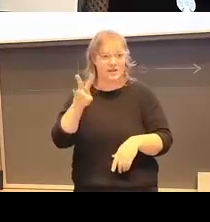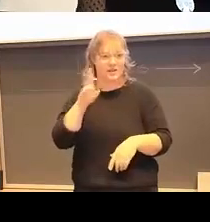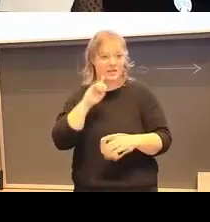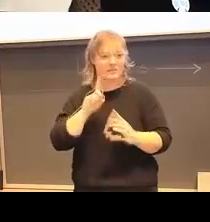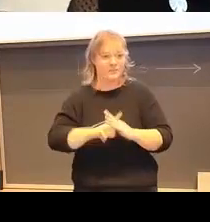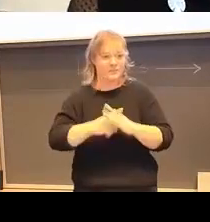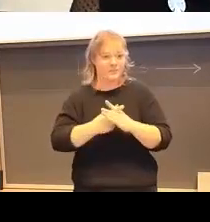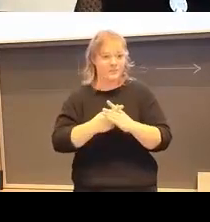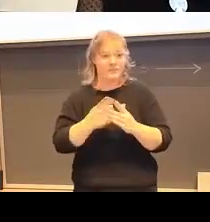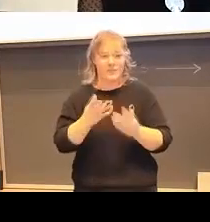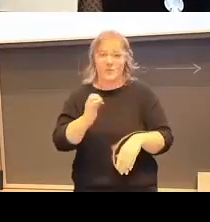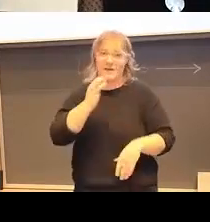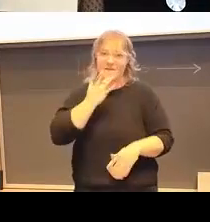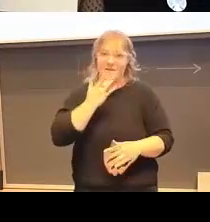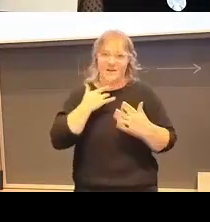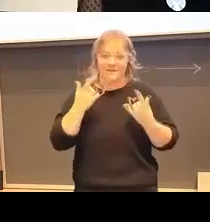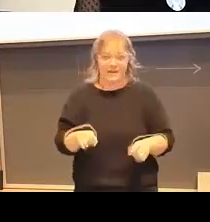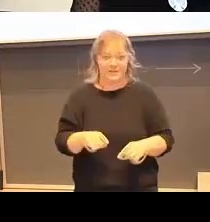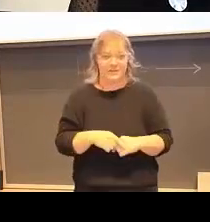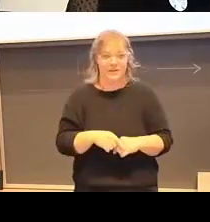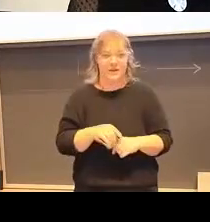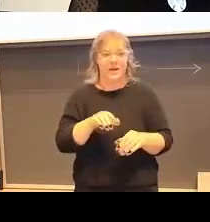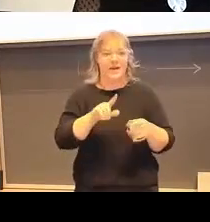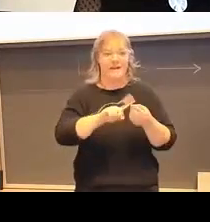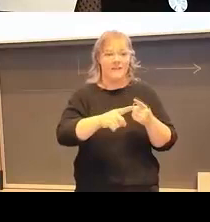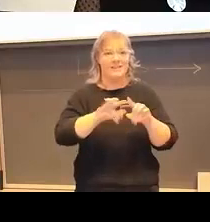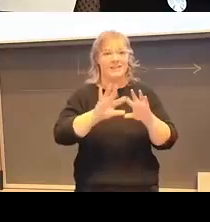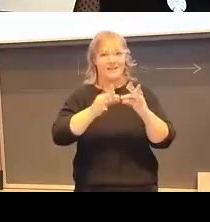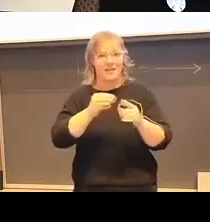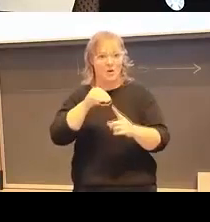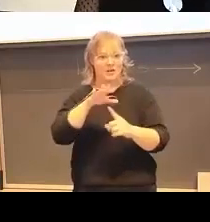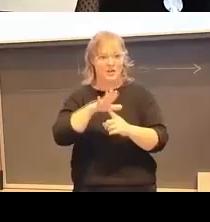by far one of my favorite events the friends and family orientation recognizing that every learner